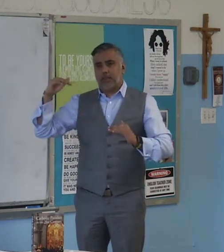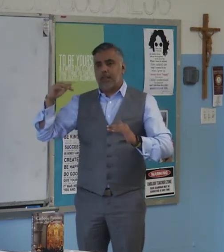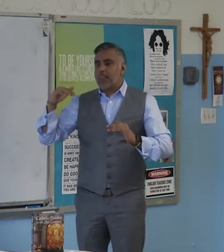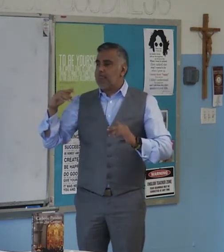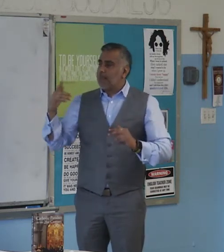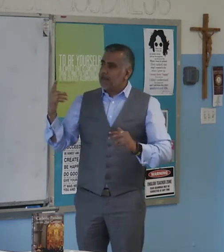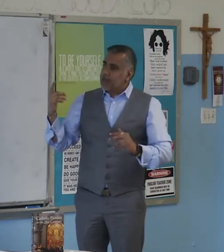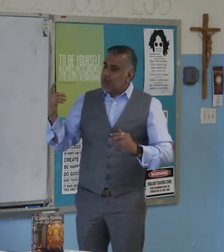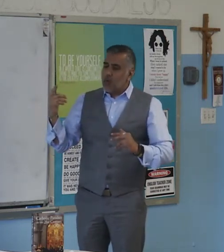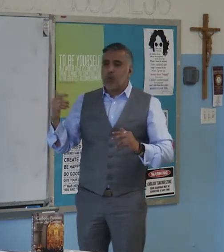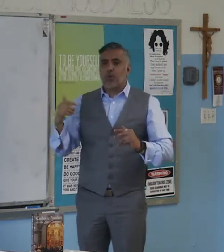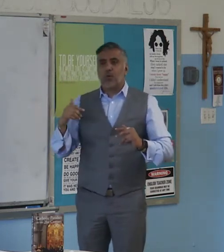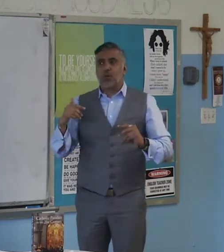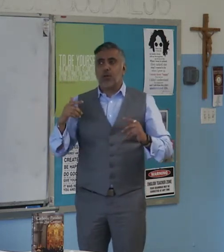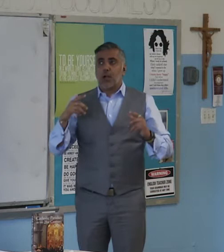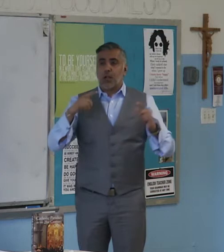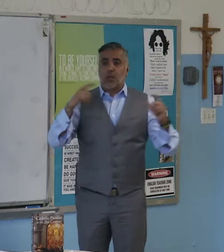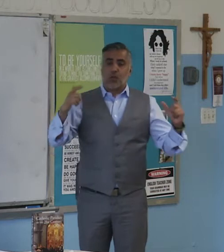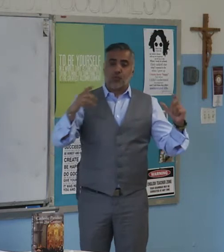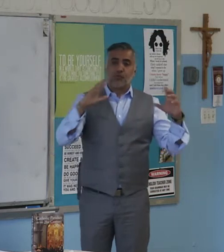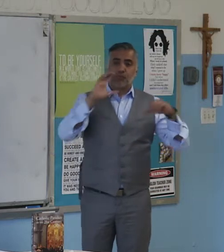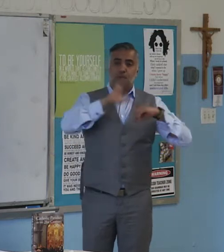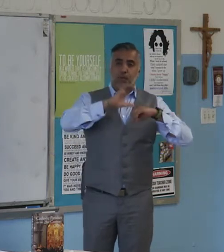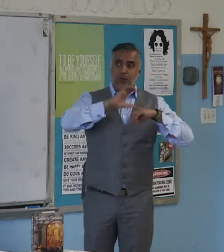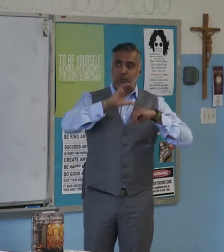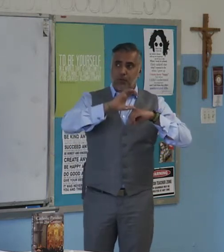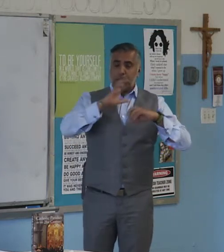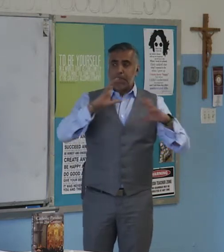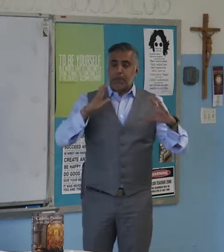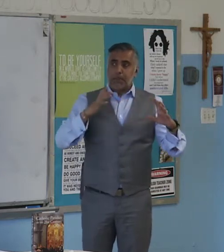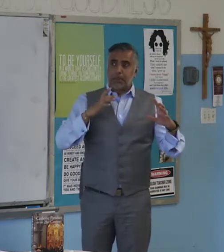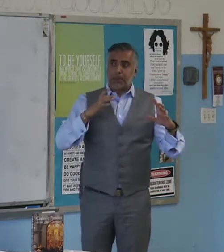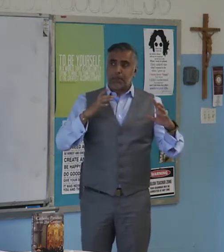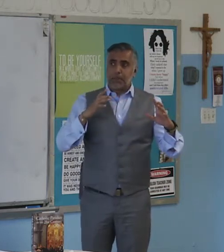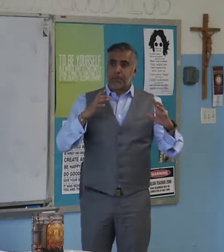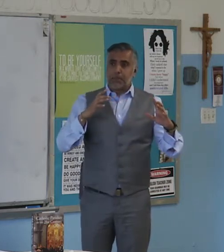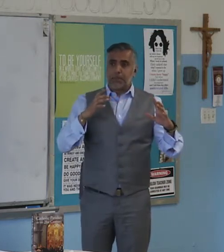a larger scale with the parishes, we pretty much begin to have across the